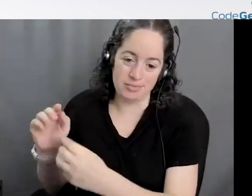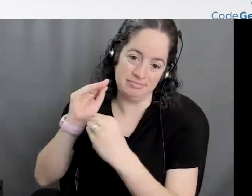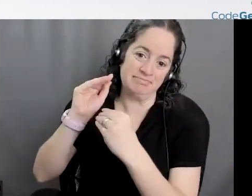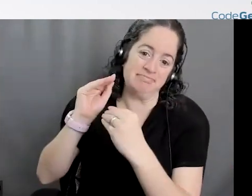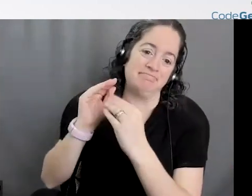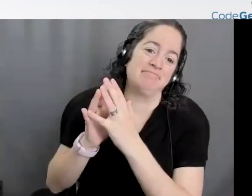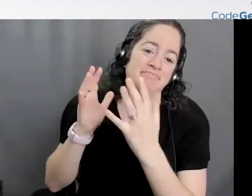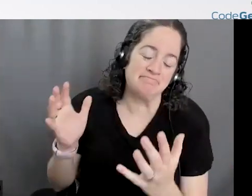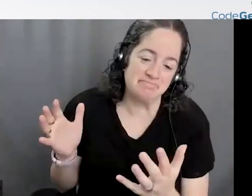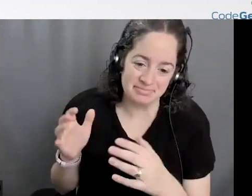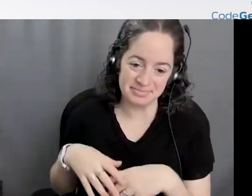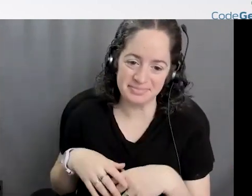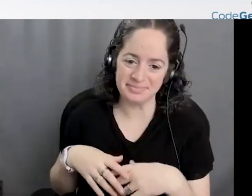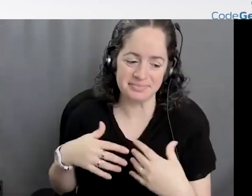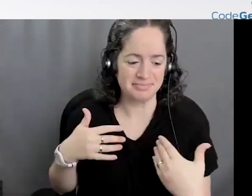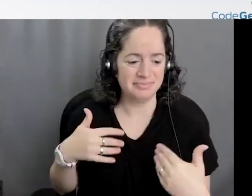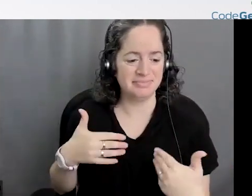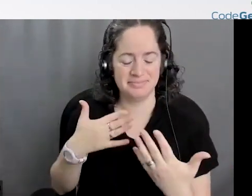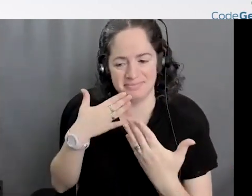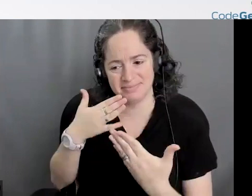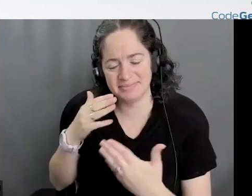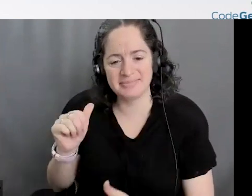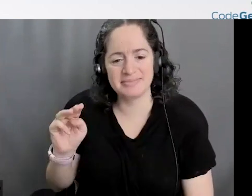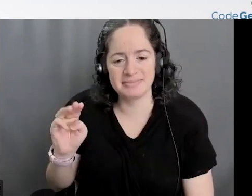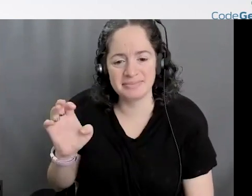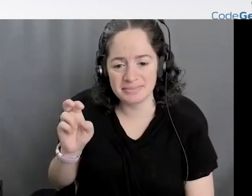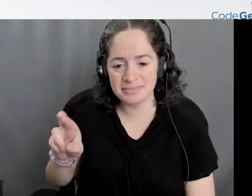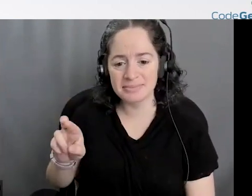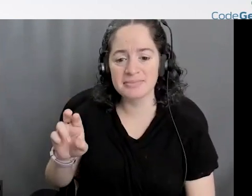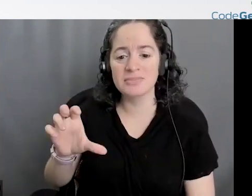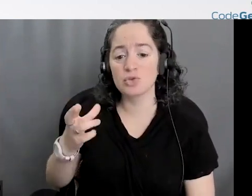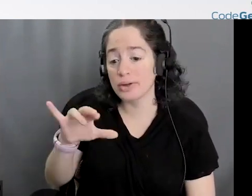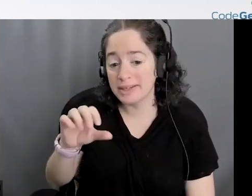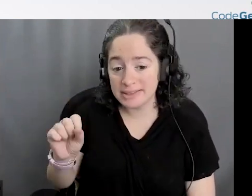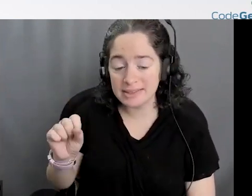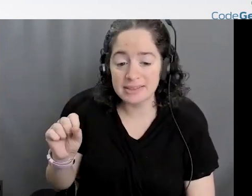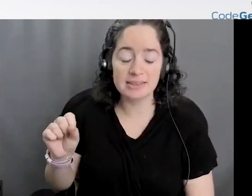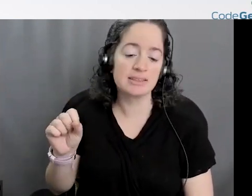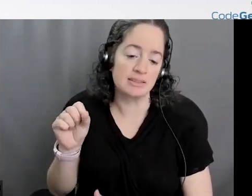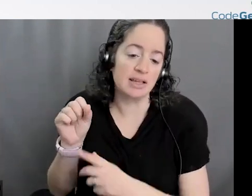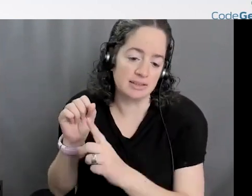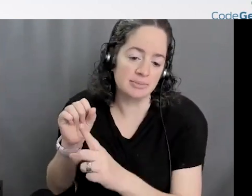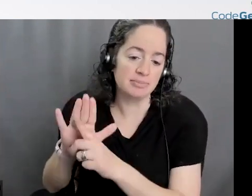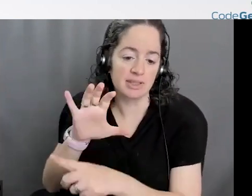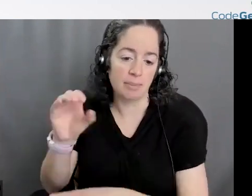and I'm just so grateful for Amber and Chris and Equalize Digital. They are an amazing resource for all of us here.